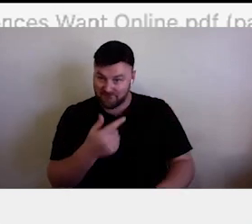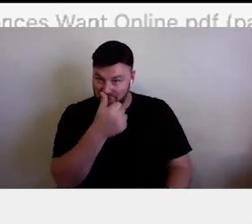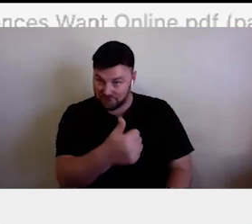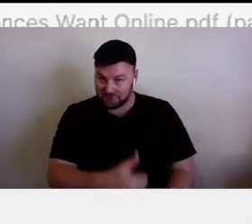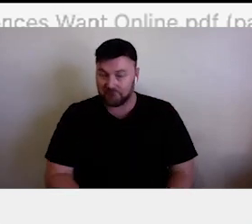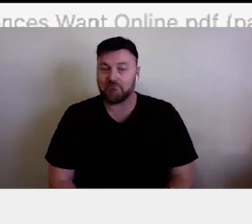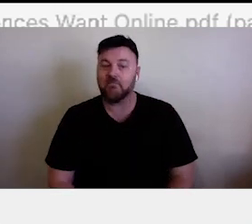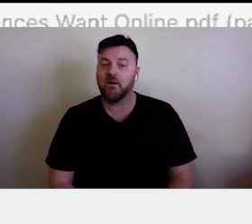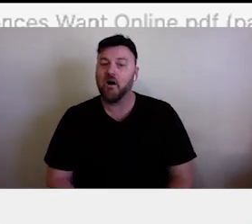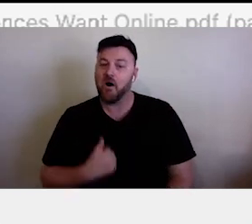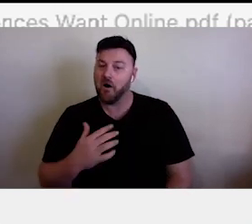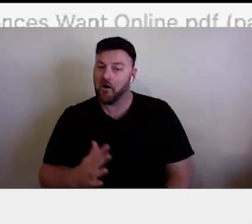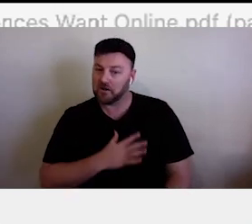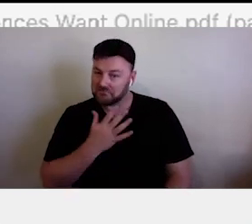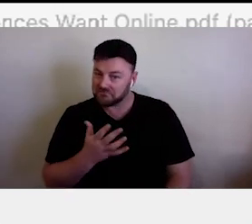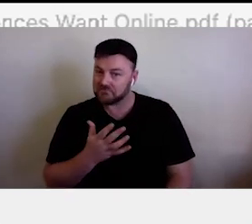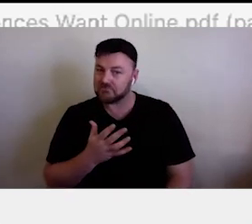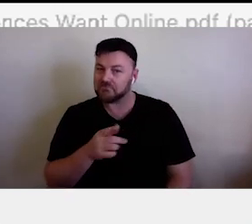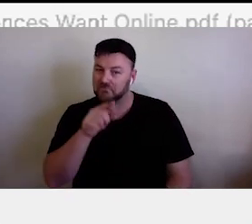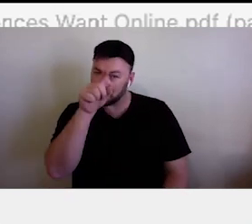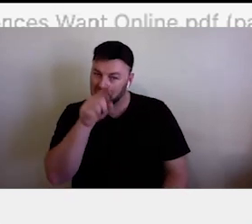highest proportion of people, 40%, are in that active planning or